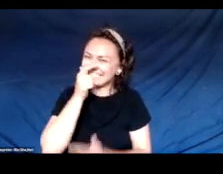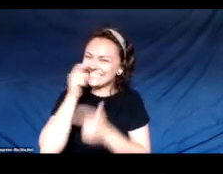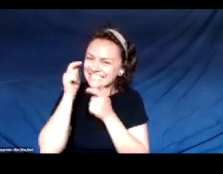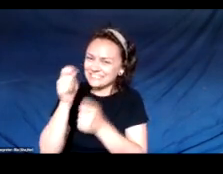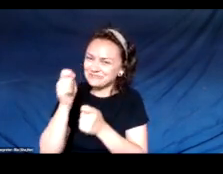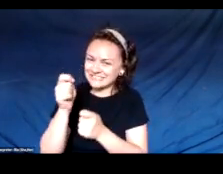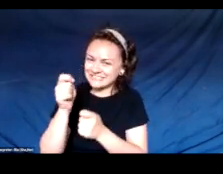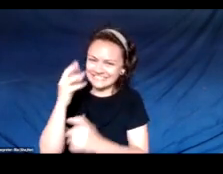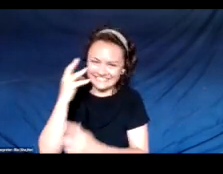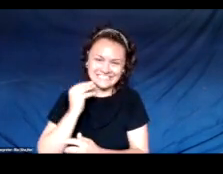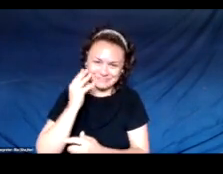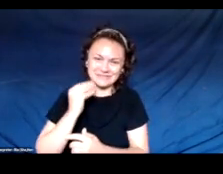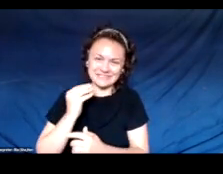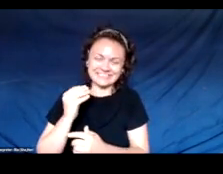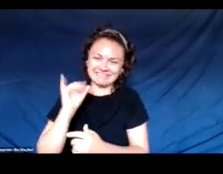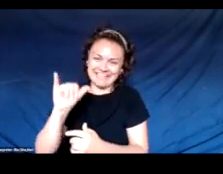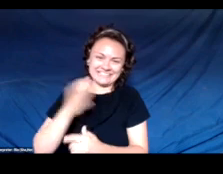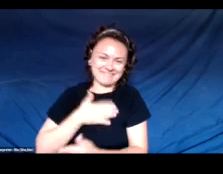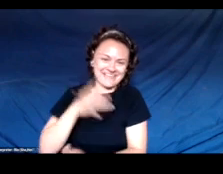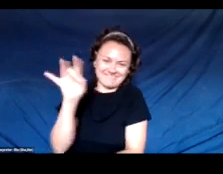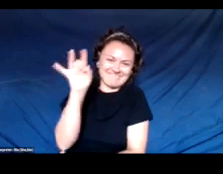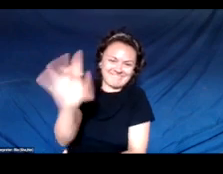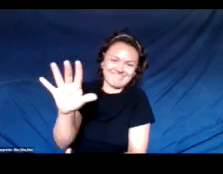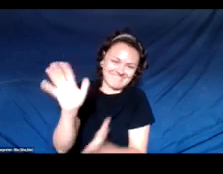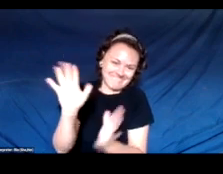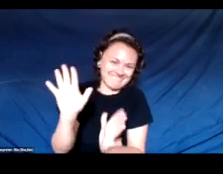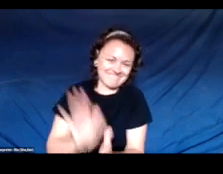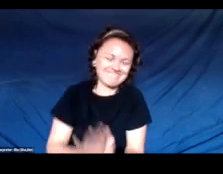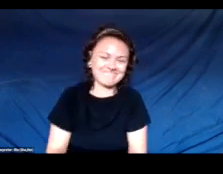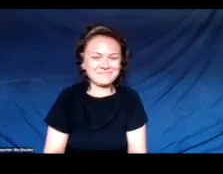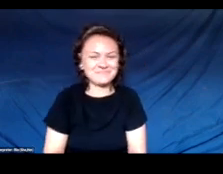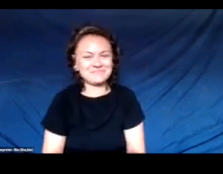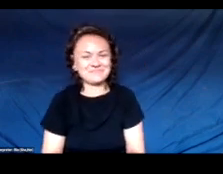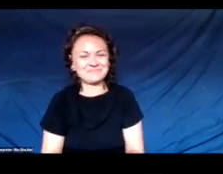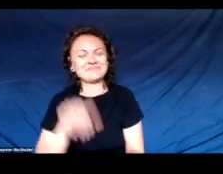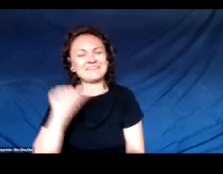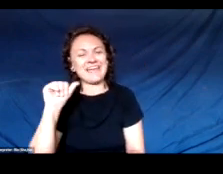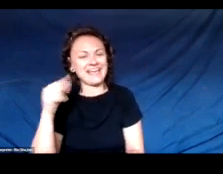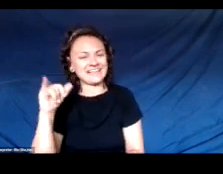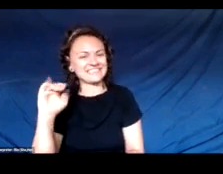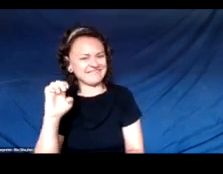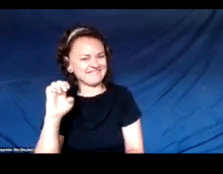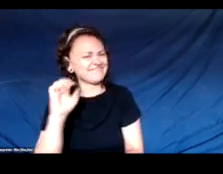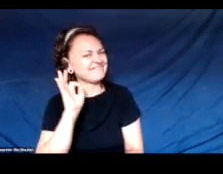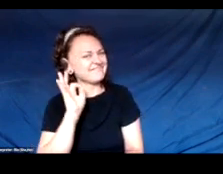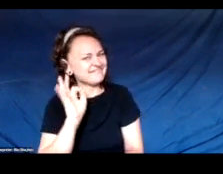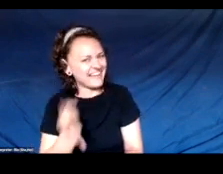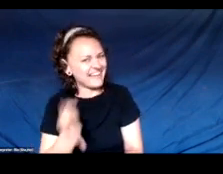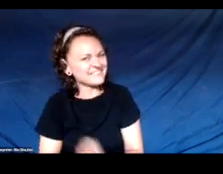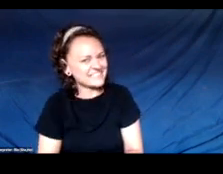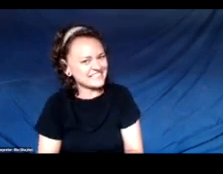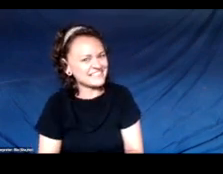to say the least. Yeah, definitely. Yeah. Sorry. I'm still like,